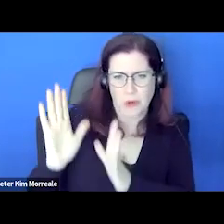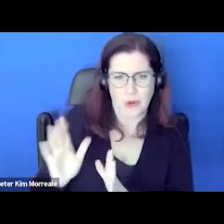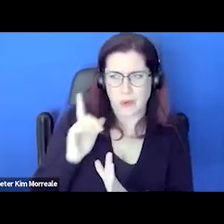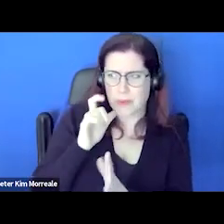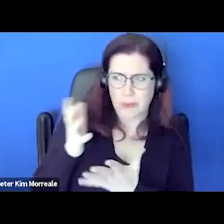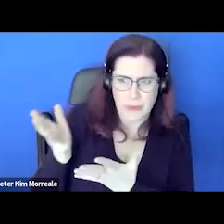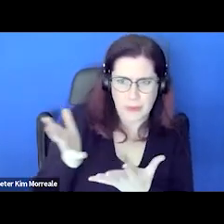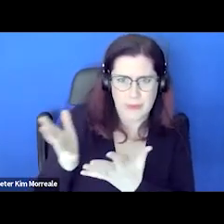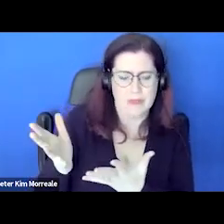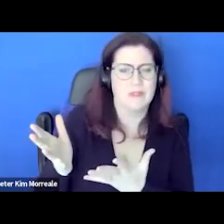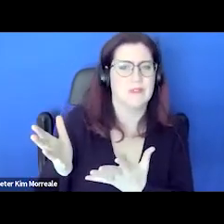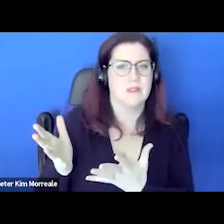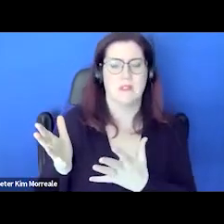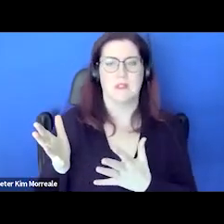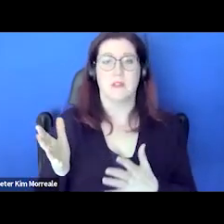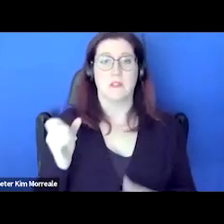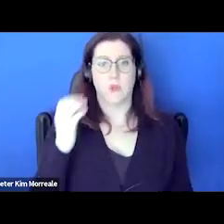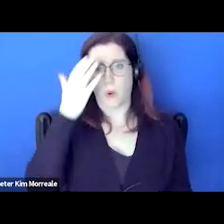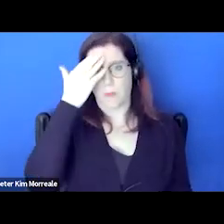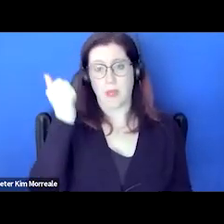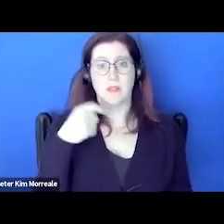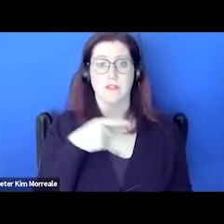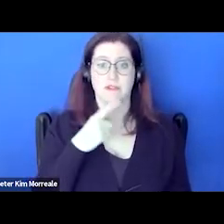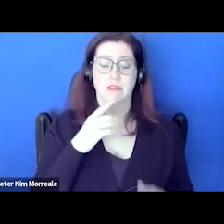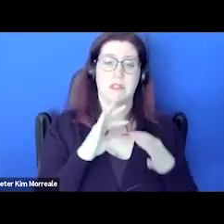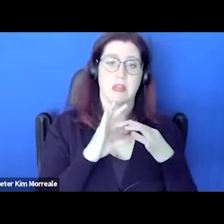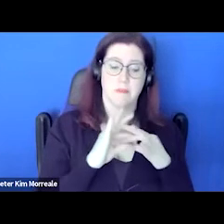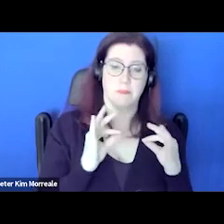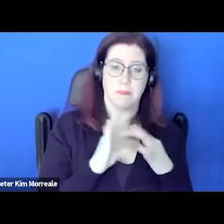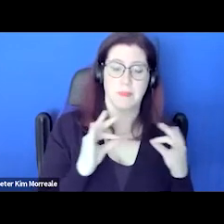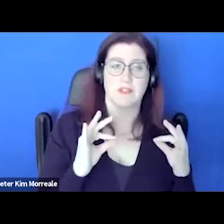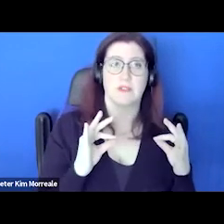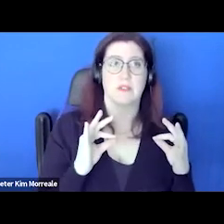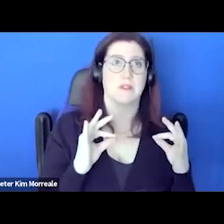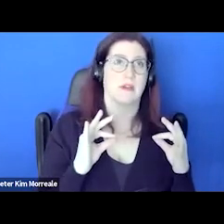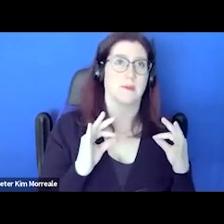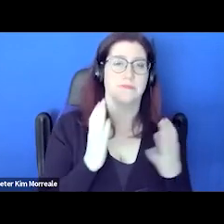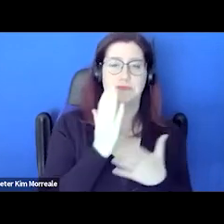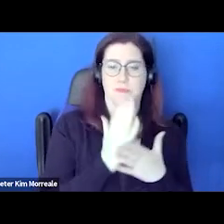And because she had mentioned some residential care facilities